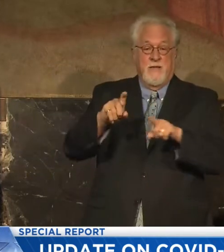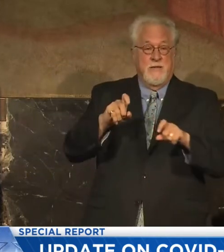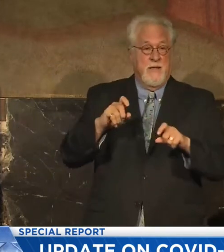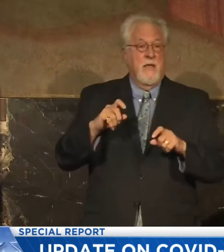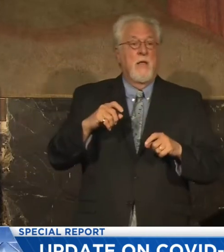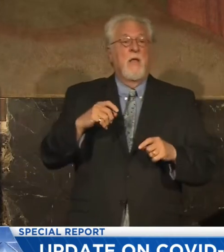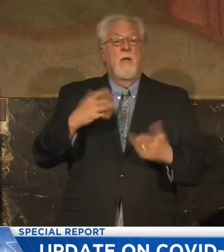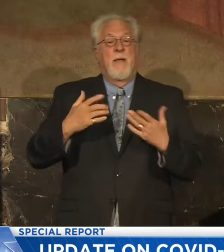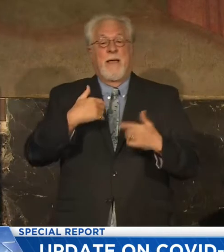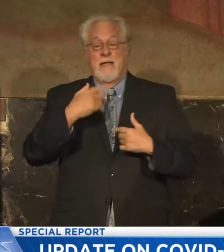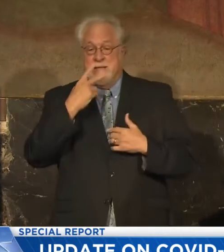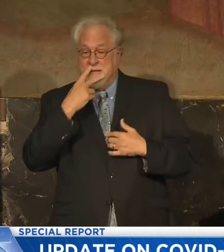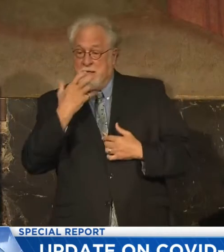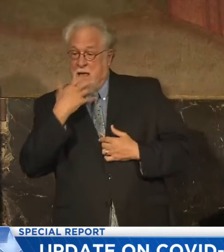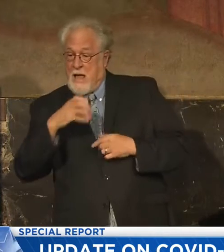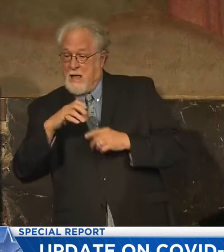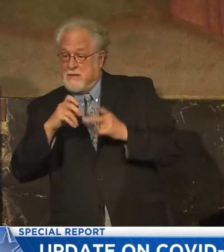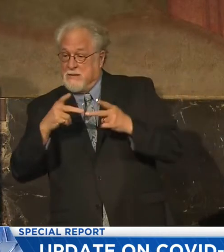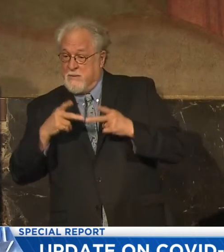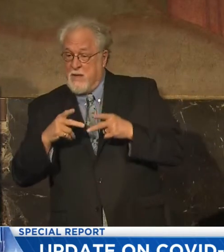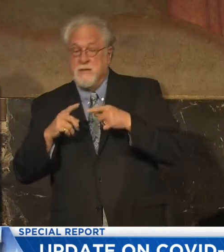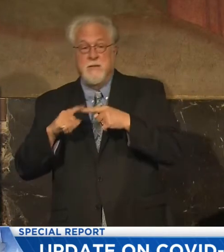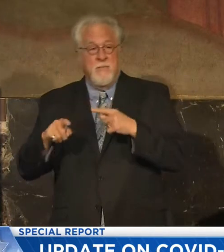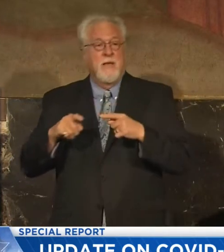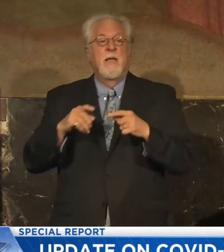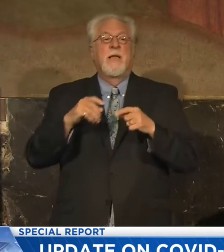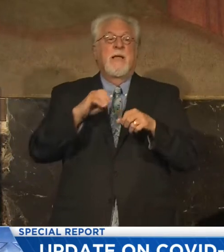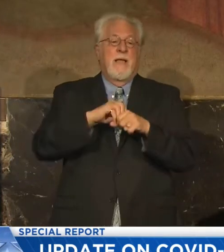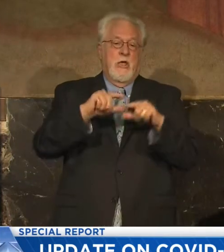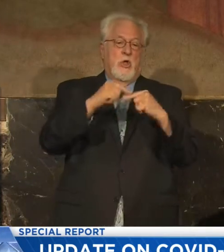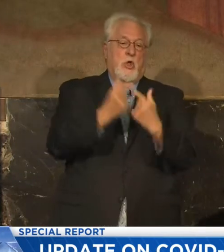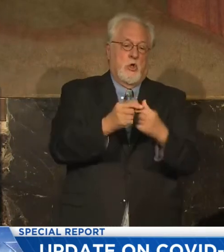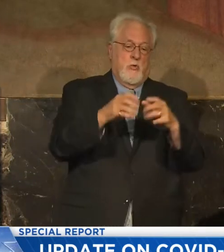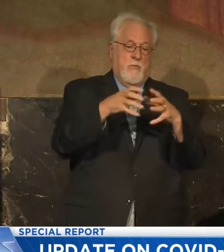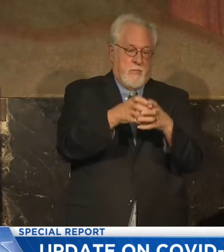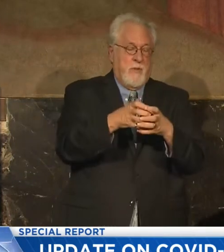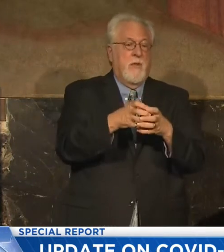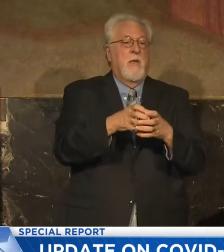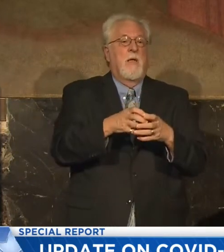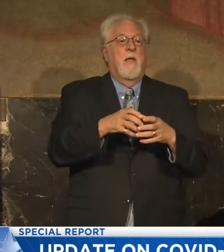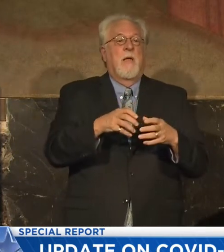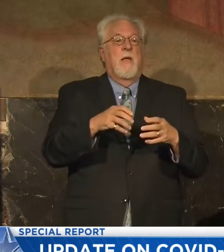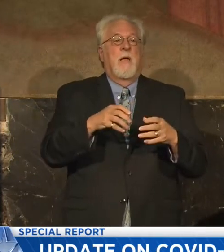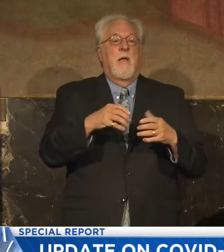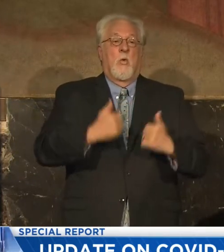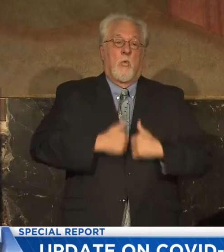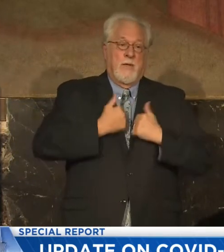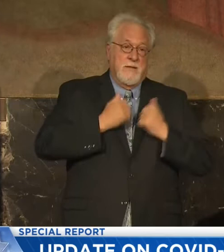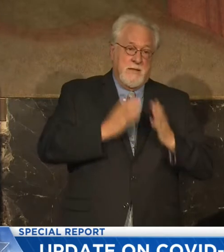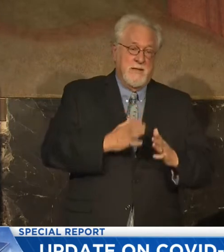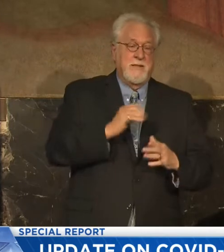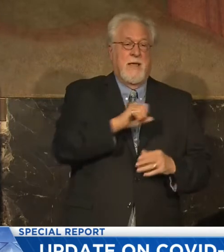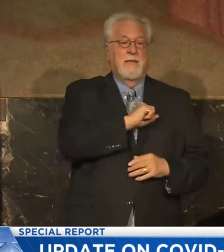WE'RE RAMPING UP TESTING ALL ACROSS THE STATE IN THOSE AREAS THAT HAVE BEEN INADEQUATELY TESTED UP TO NOW.